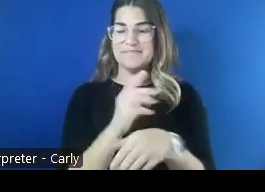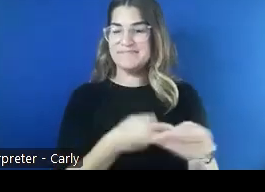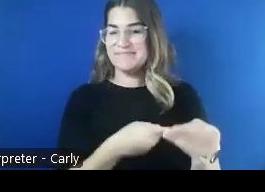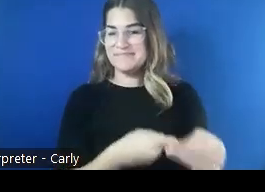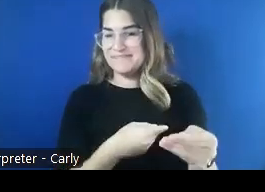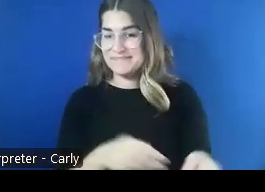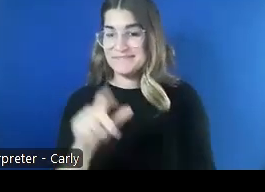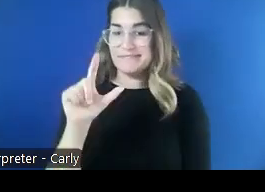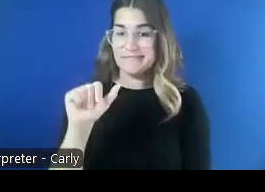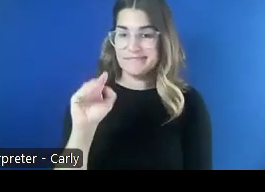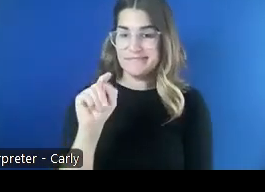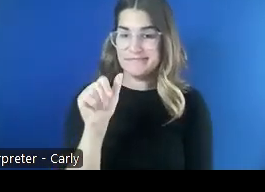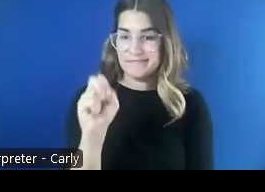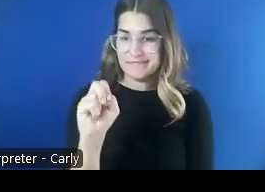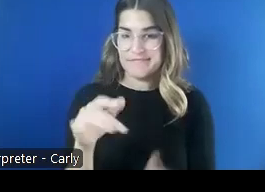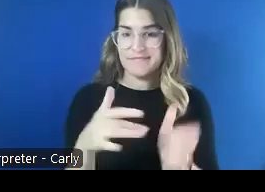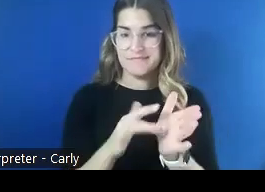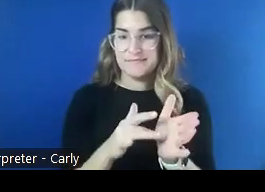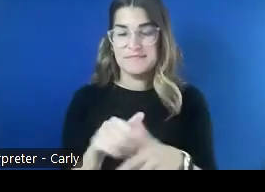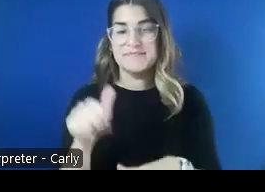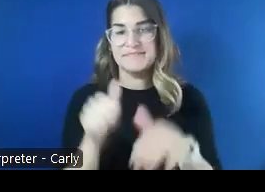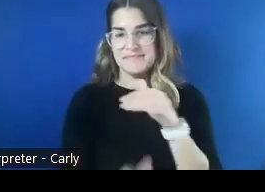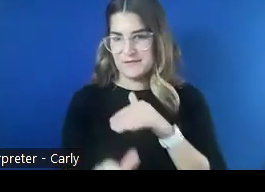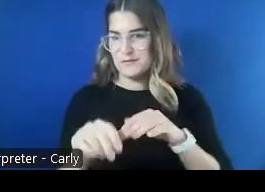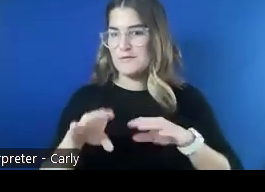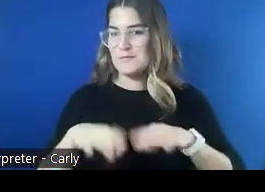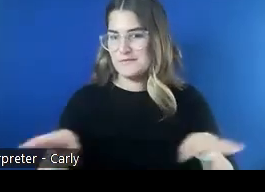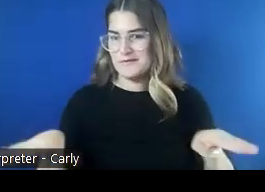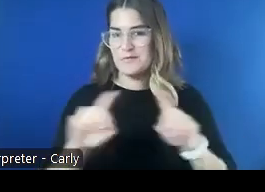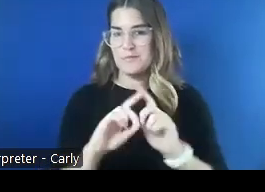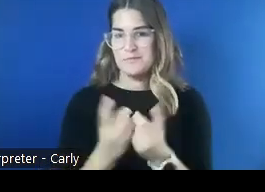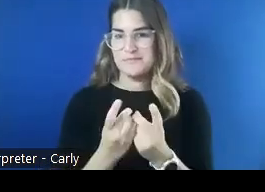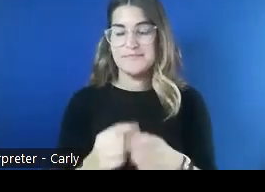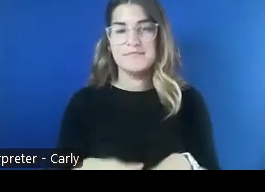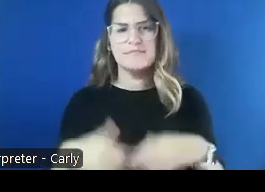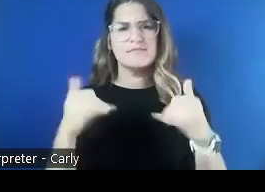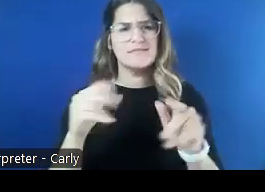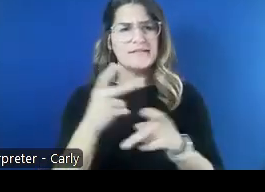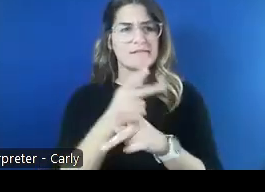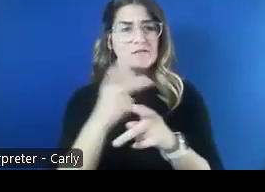medicine which is a division in Pediatrics um we're still figuring some things out um